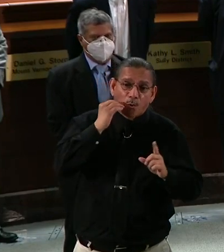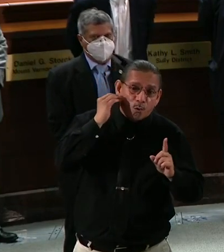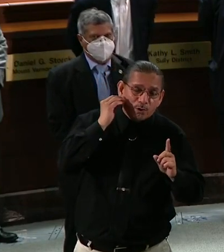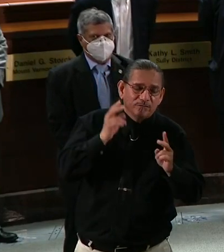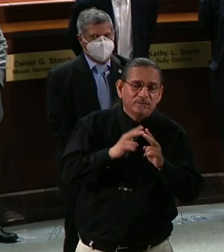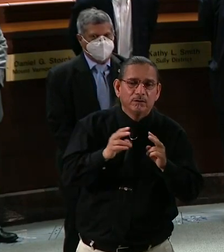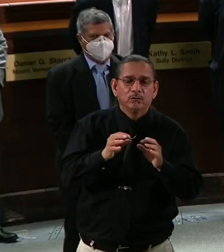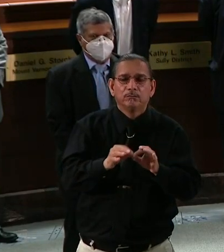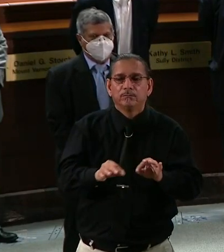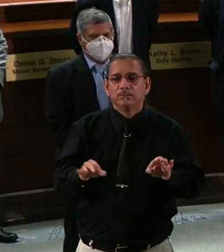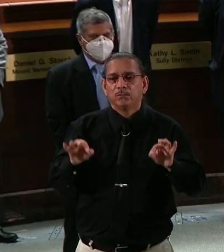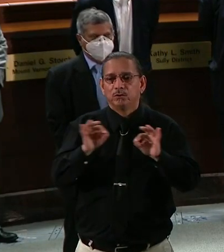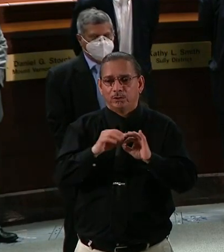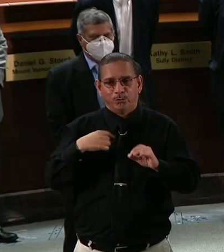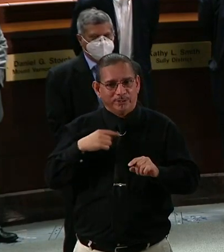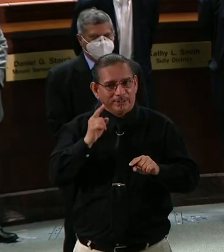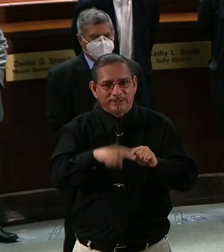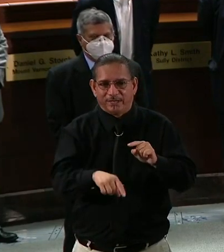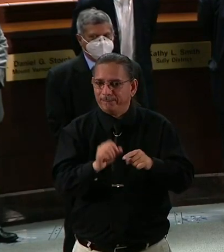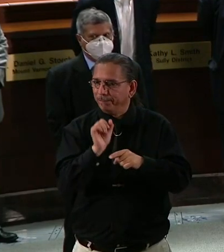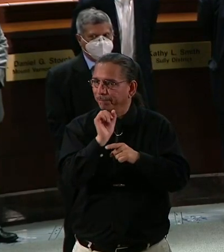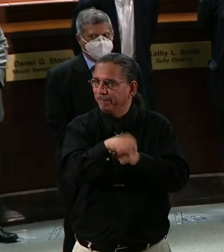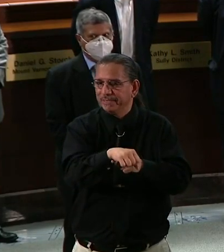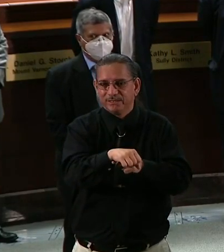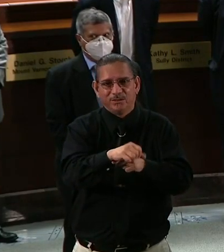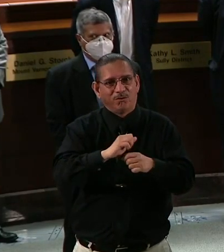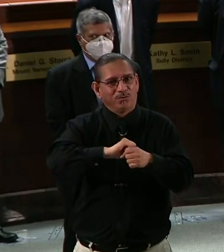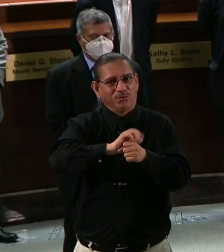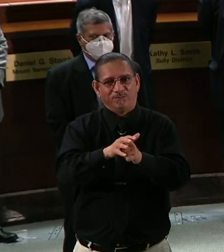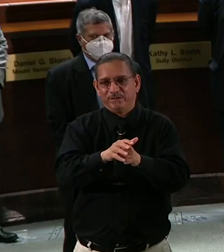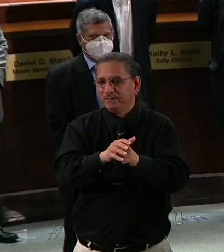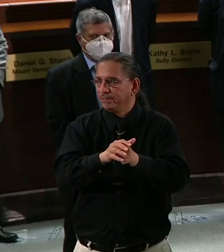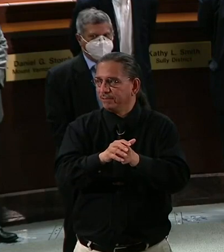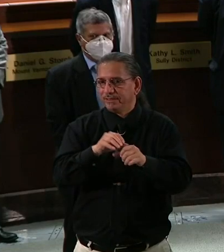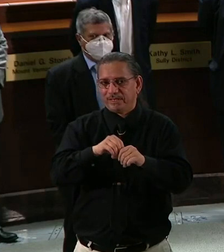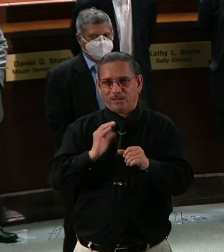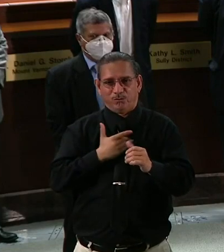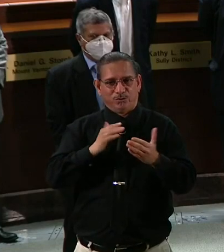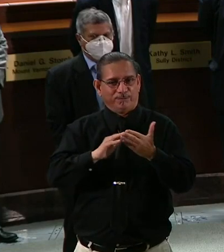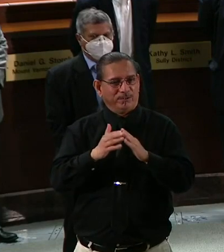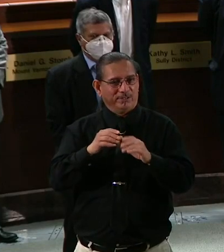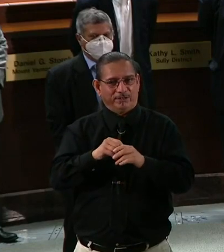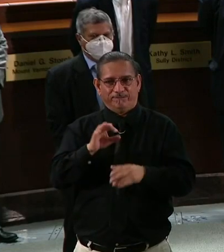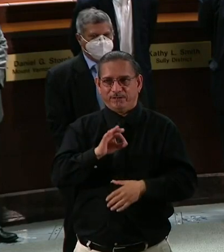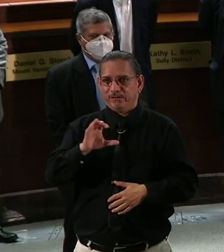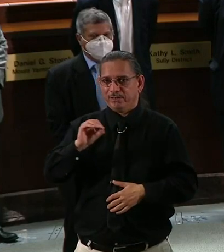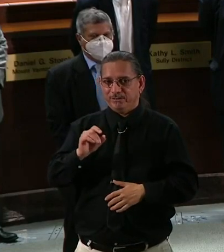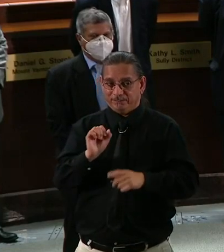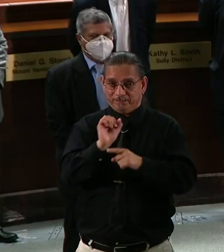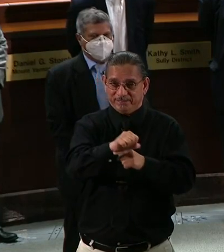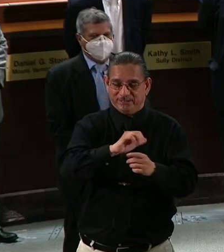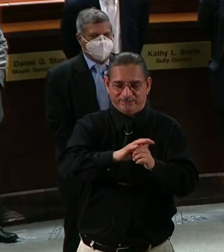BATTLE DIFFERENT FOR NOW. THE COVID THE SCENE OF AN WITH A